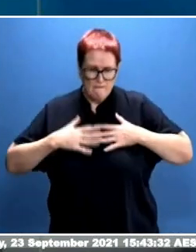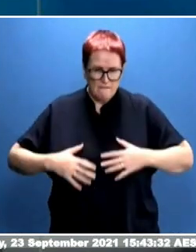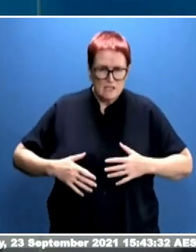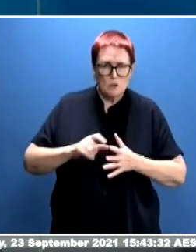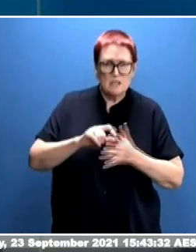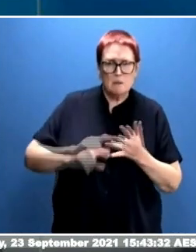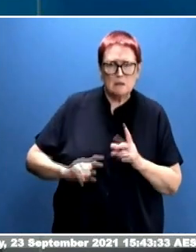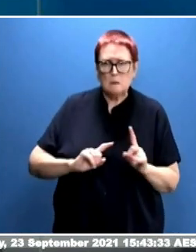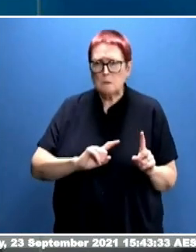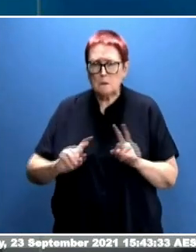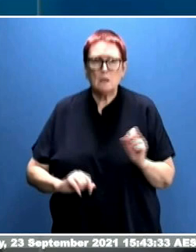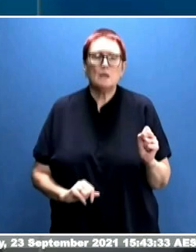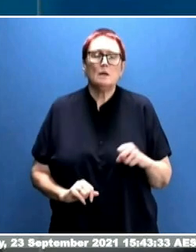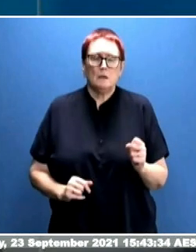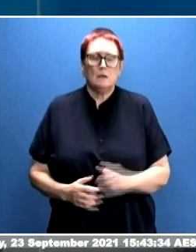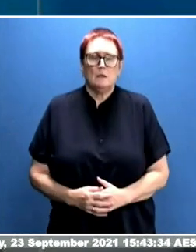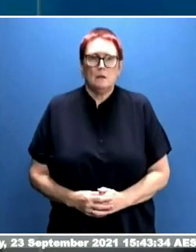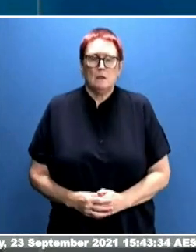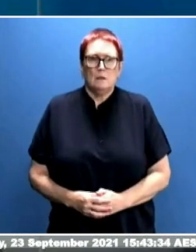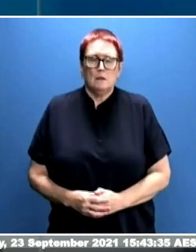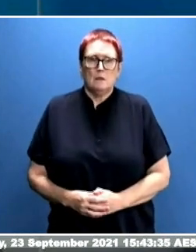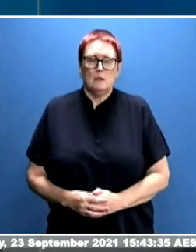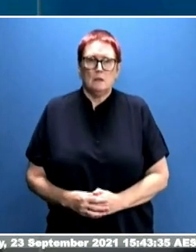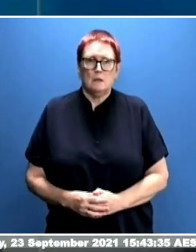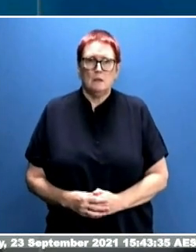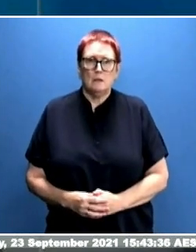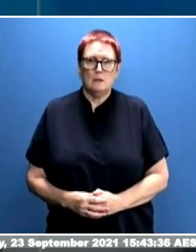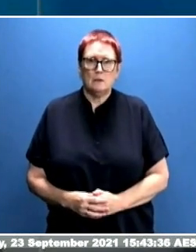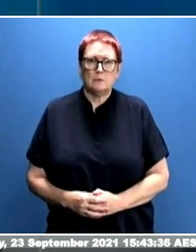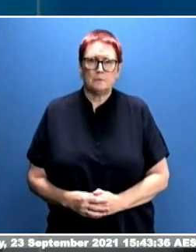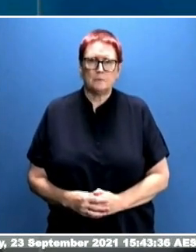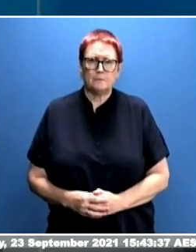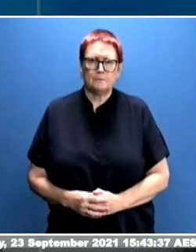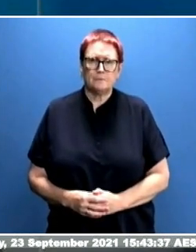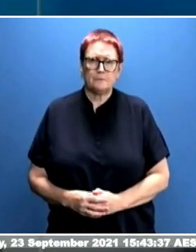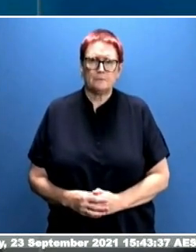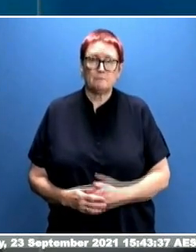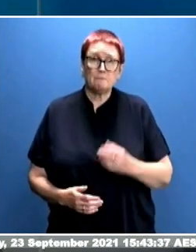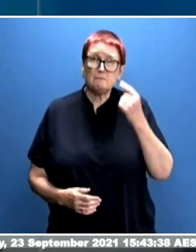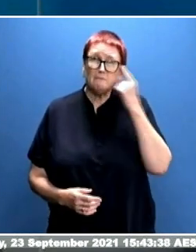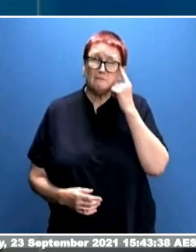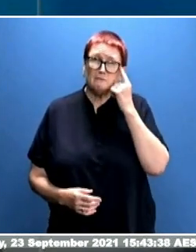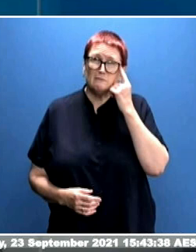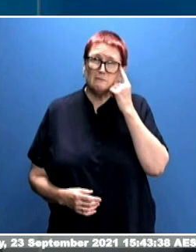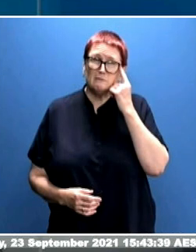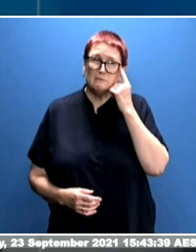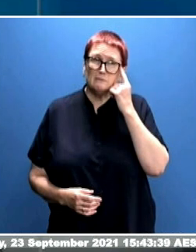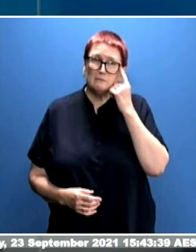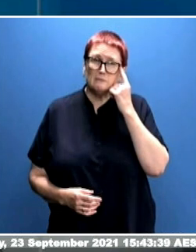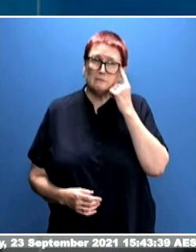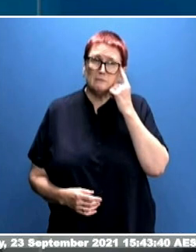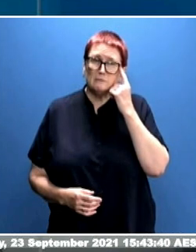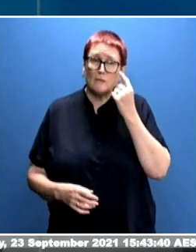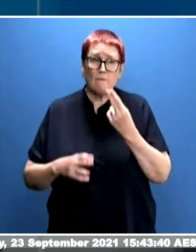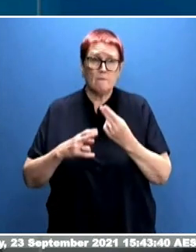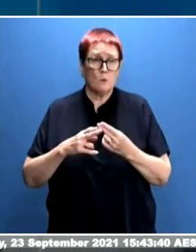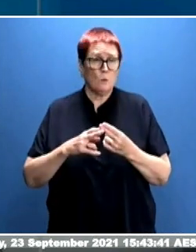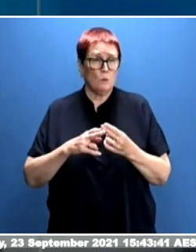Yes, so in terms --- I think in terms of children in out-of-home